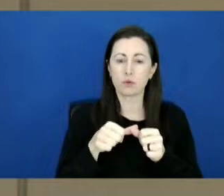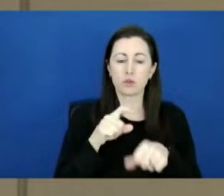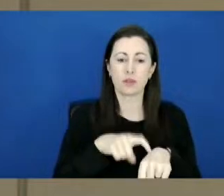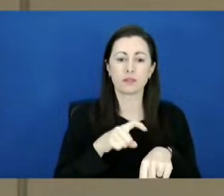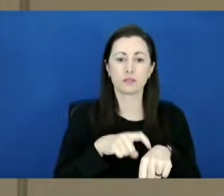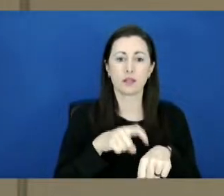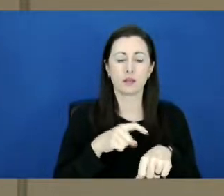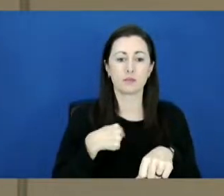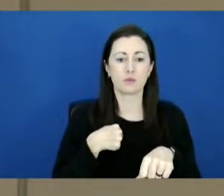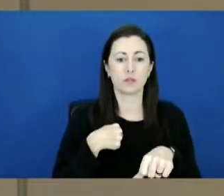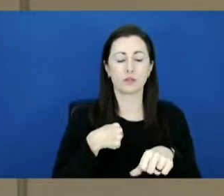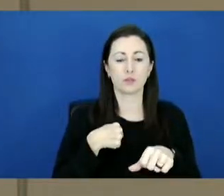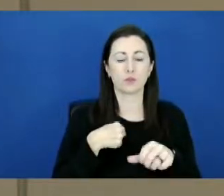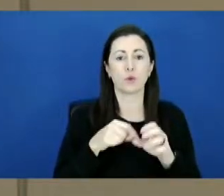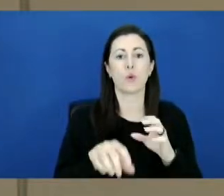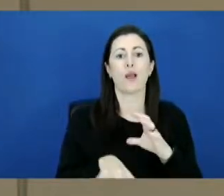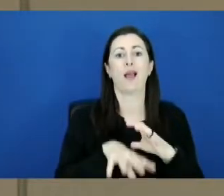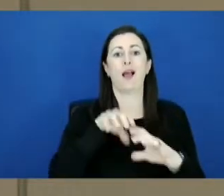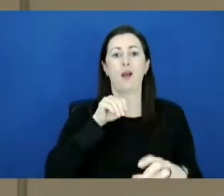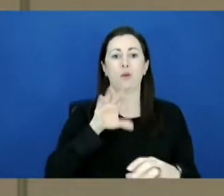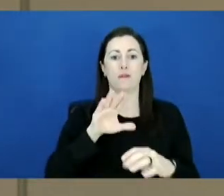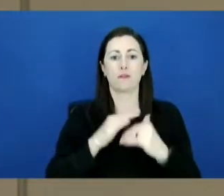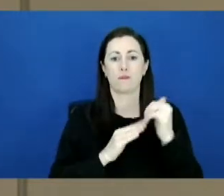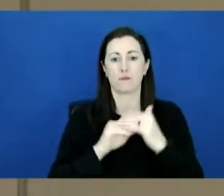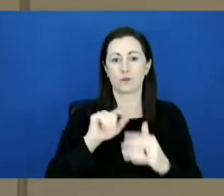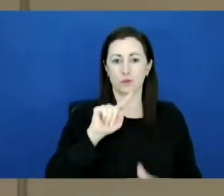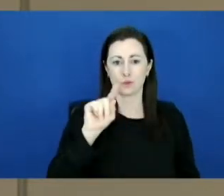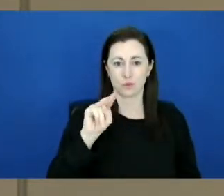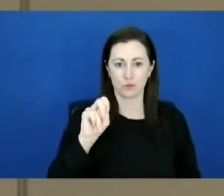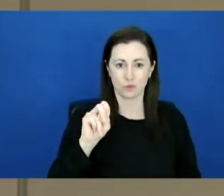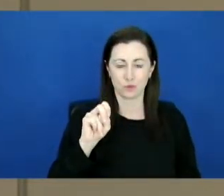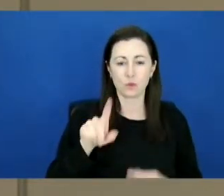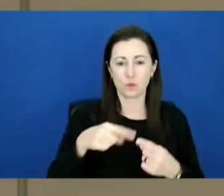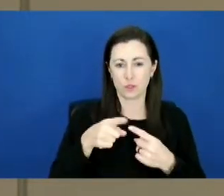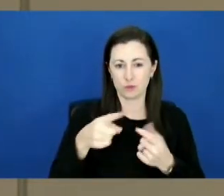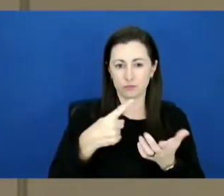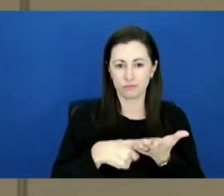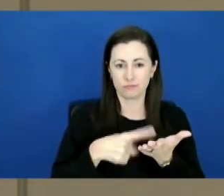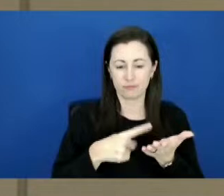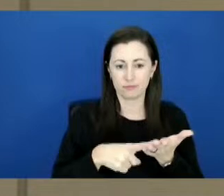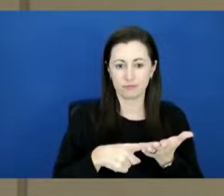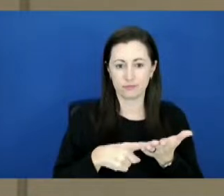CHAIRMAN YOU MADE ME RECALL A